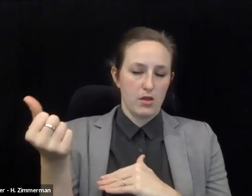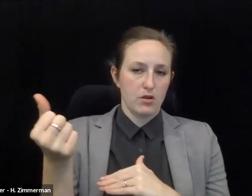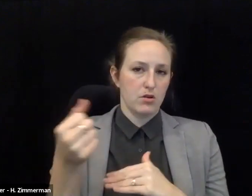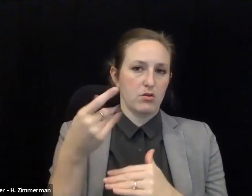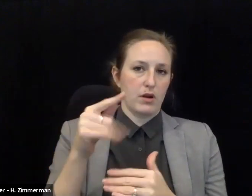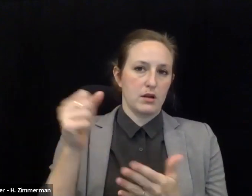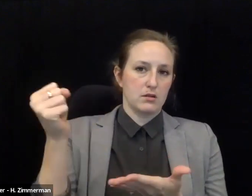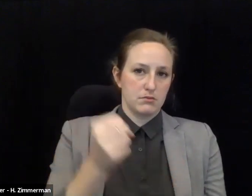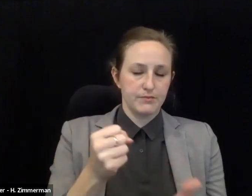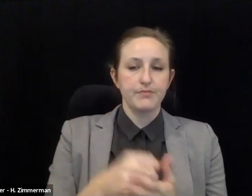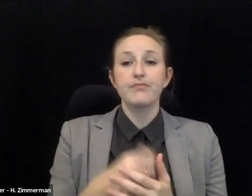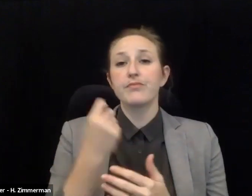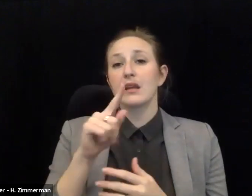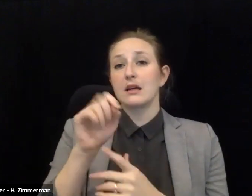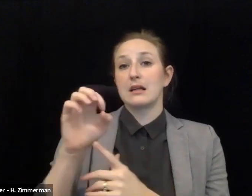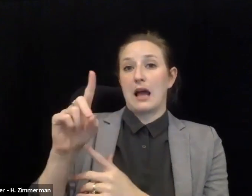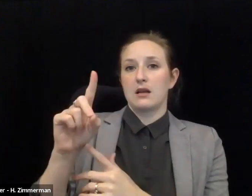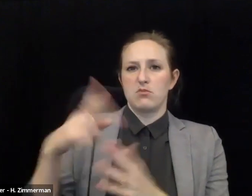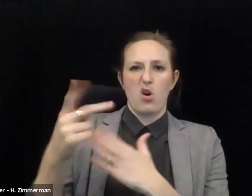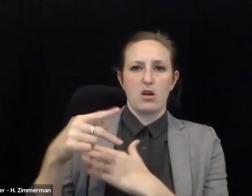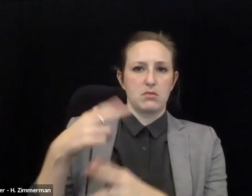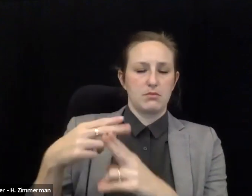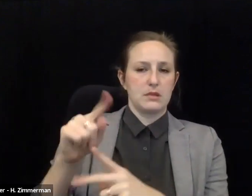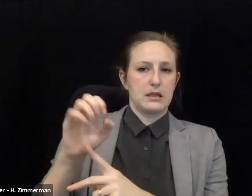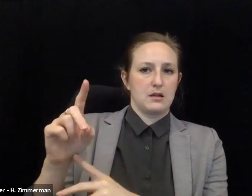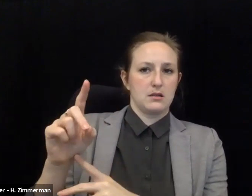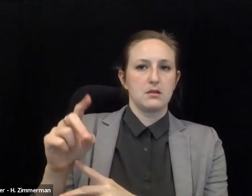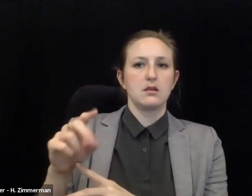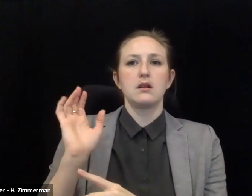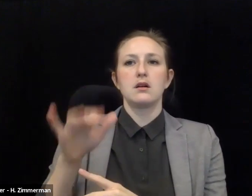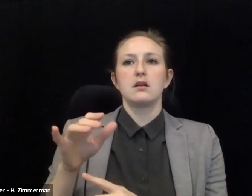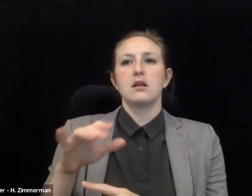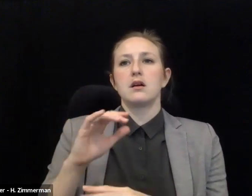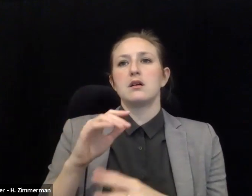so Ted was designed as this immersive experiential virtual exchange that sense it was